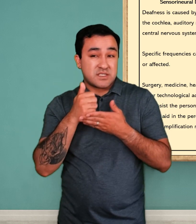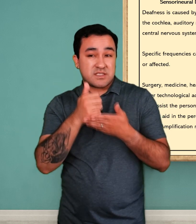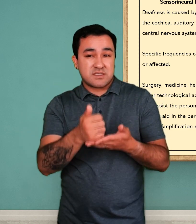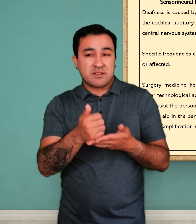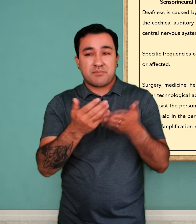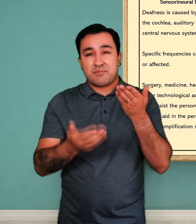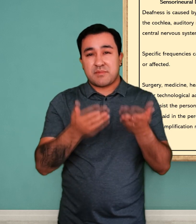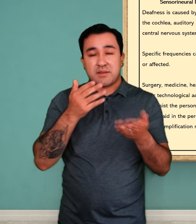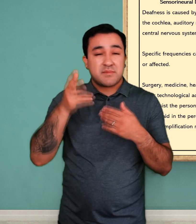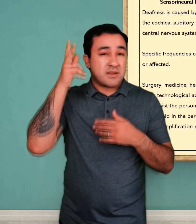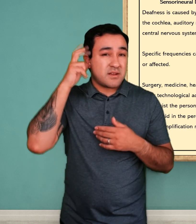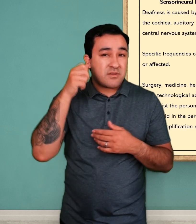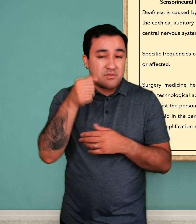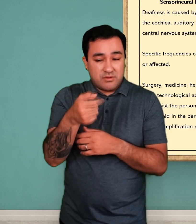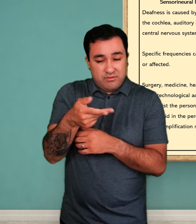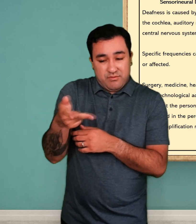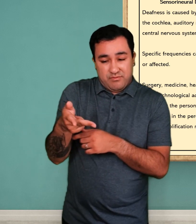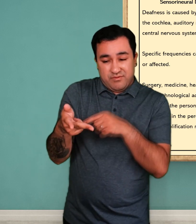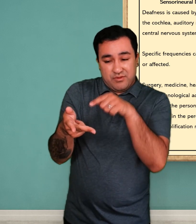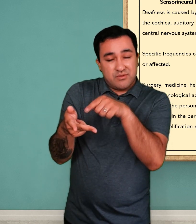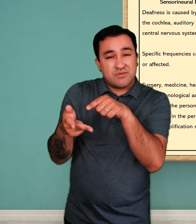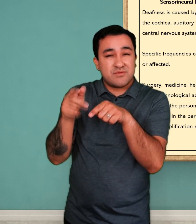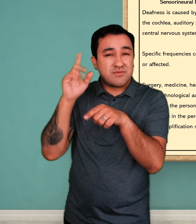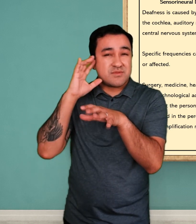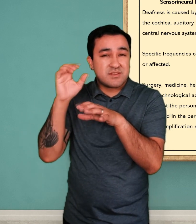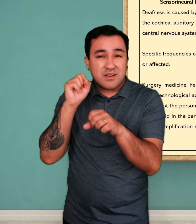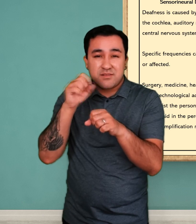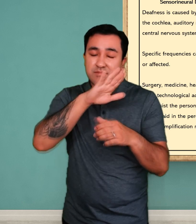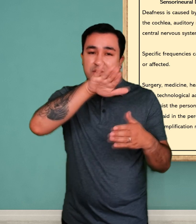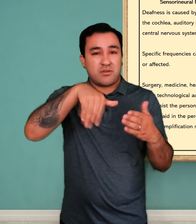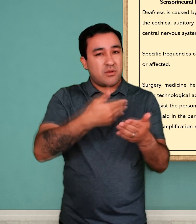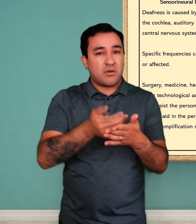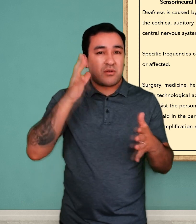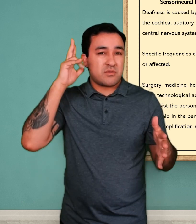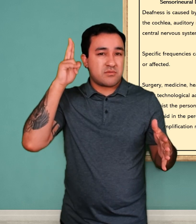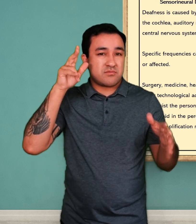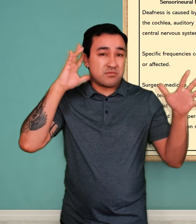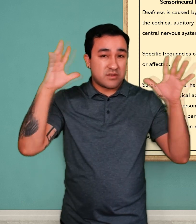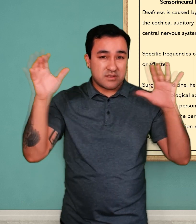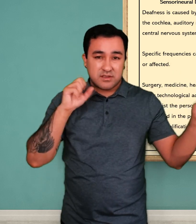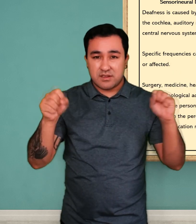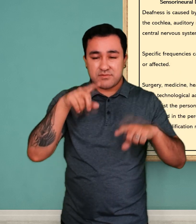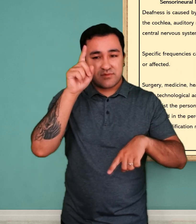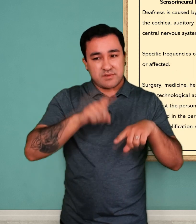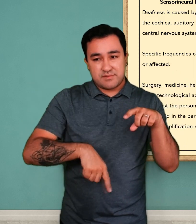In some cases, the person can hear specific frequencies but not others.